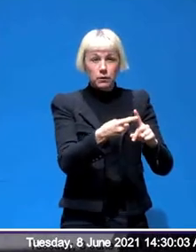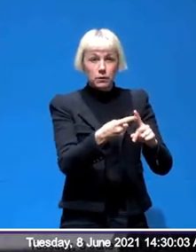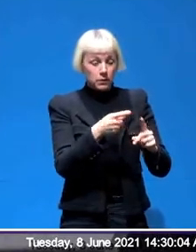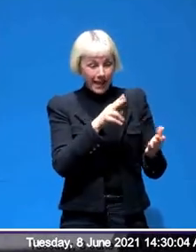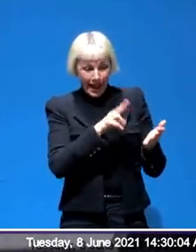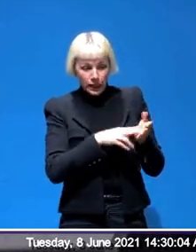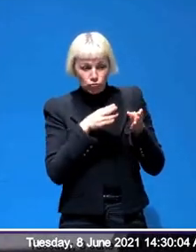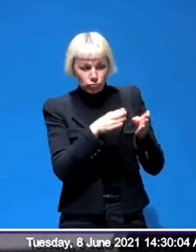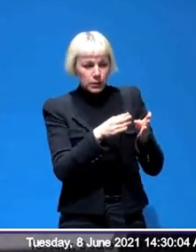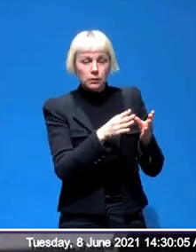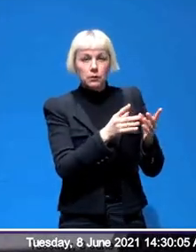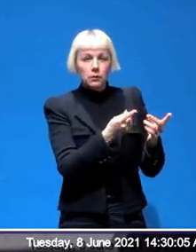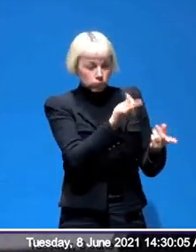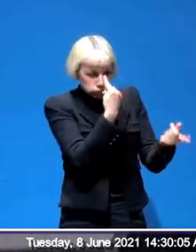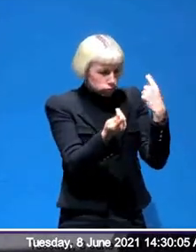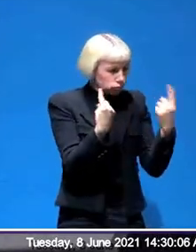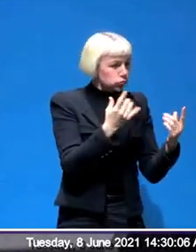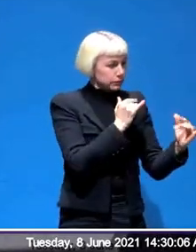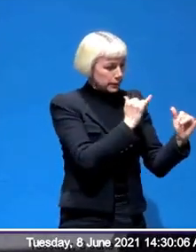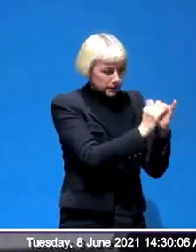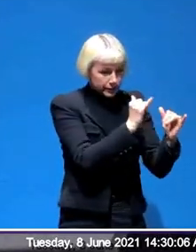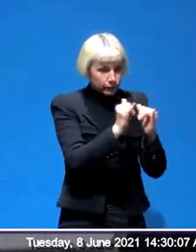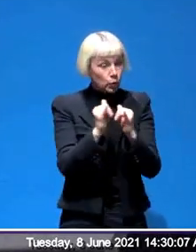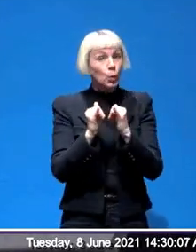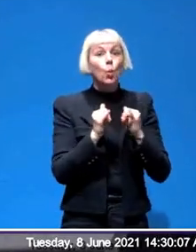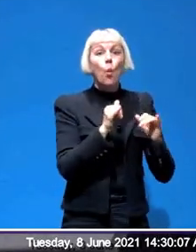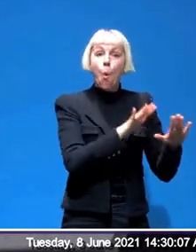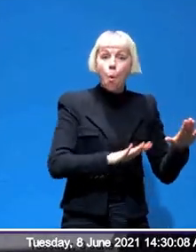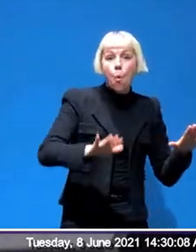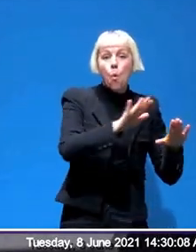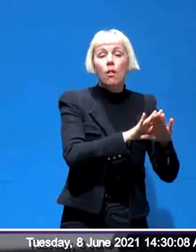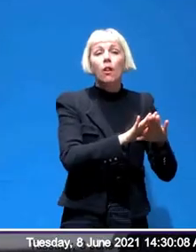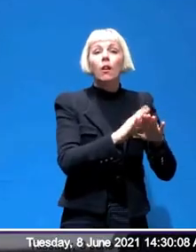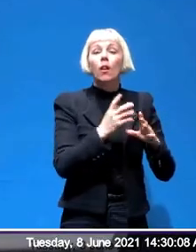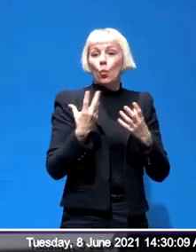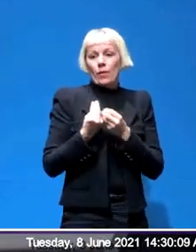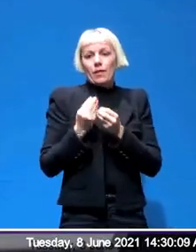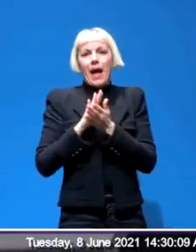spoken to and formally interviewed by me and my HR business partner.